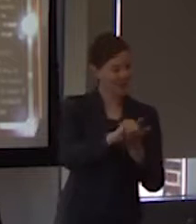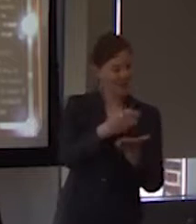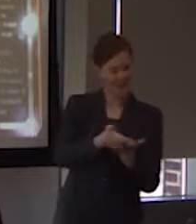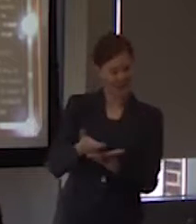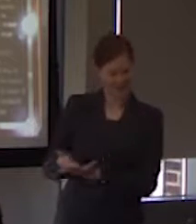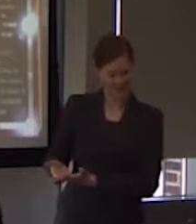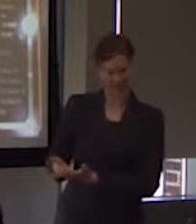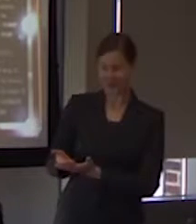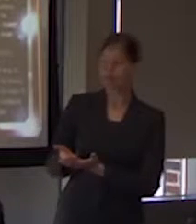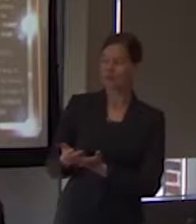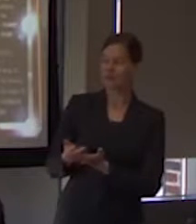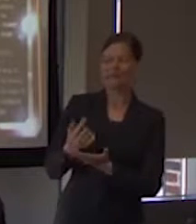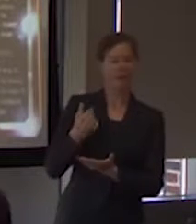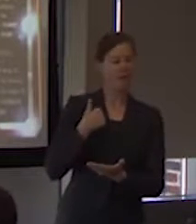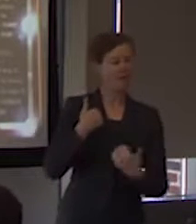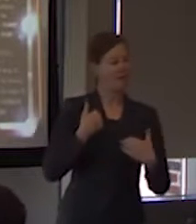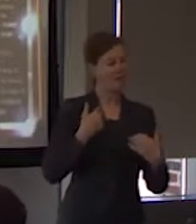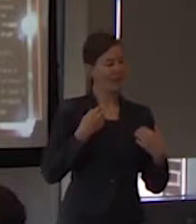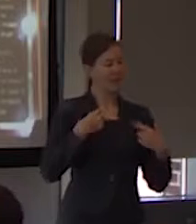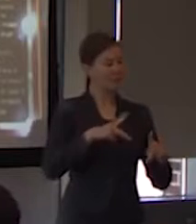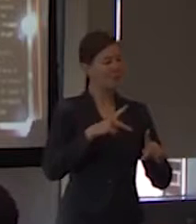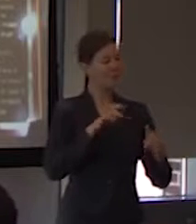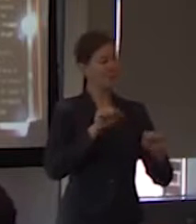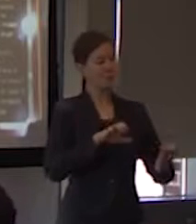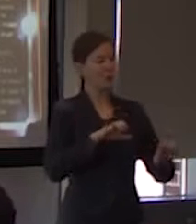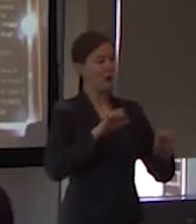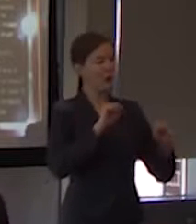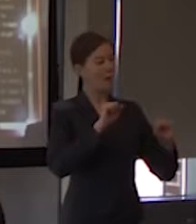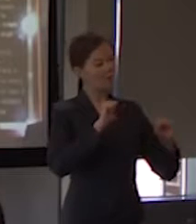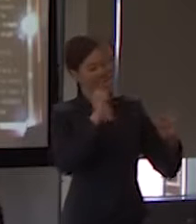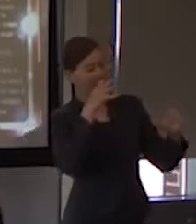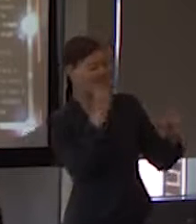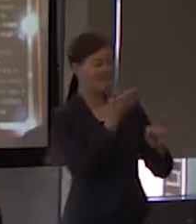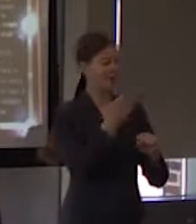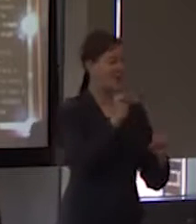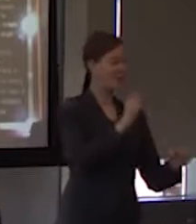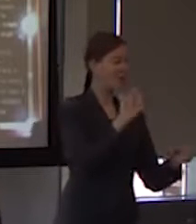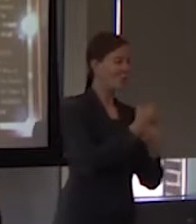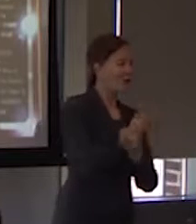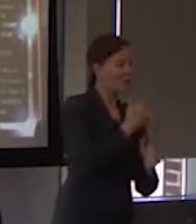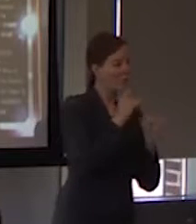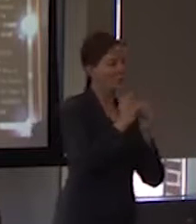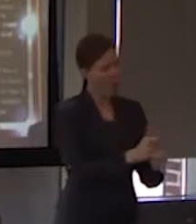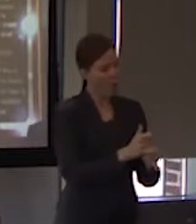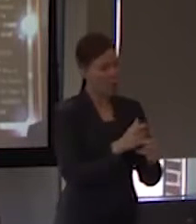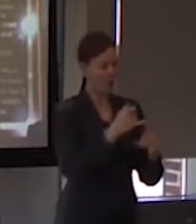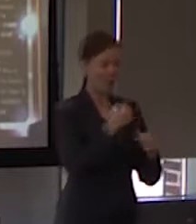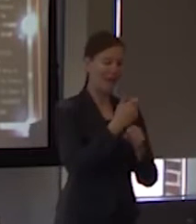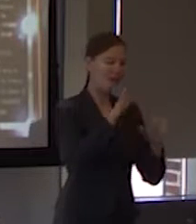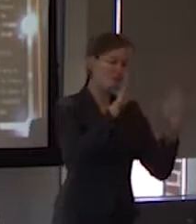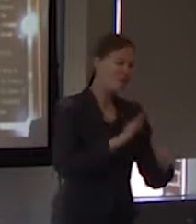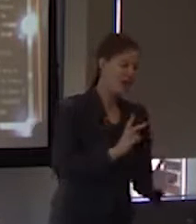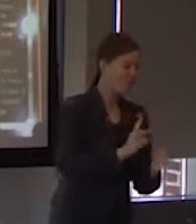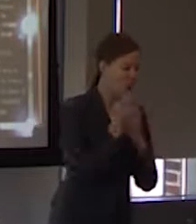I then got to do amazing things of winning awards, and creating amazing projects, and starting a business.